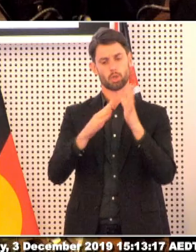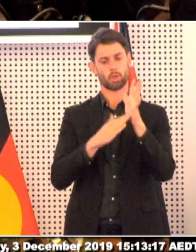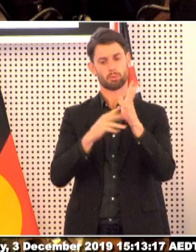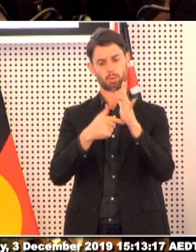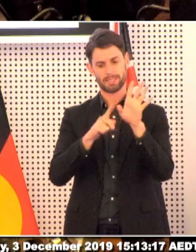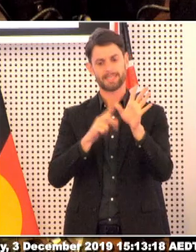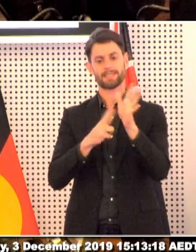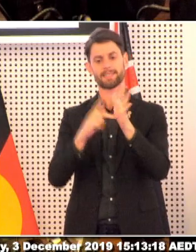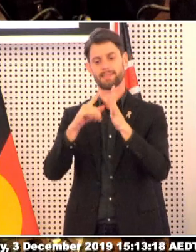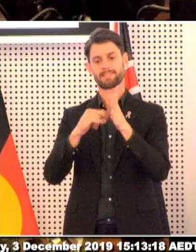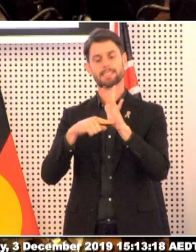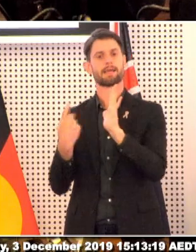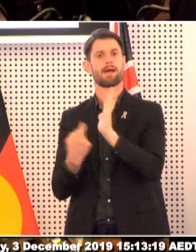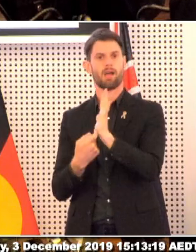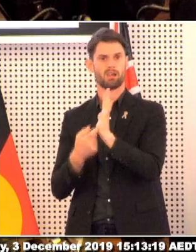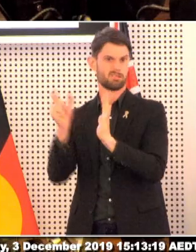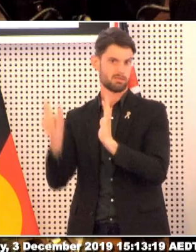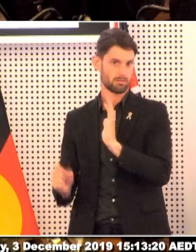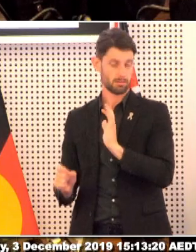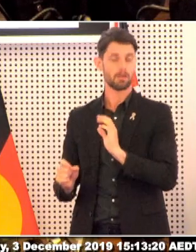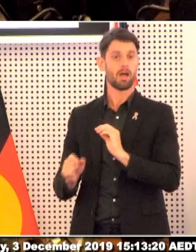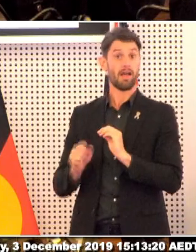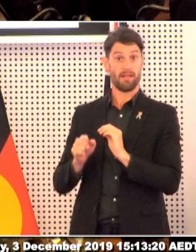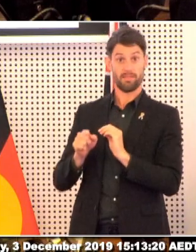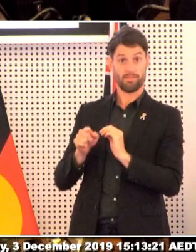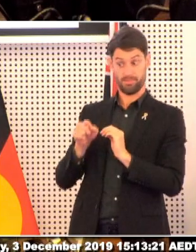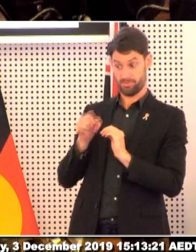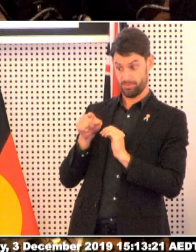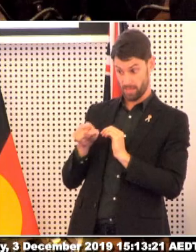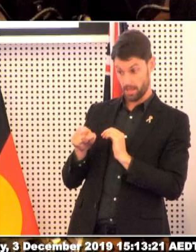particular role but they perform it in a volunteer capacity; is that right? Yes.